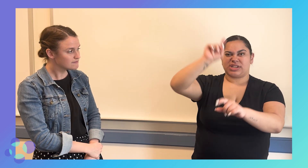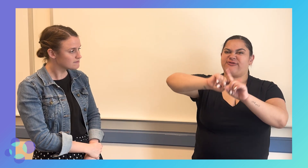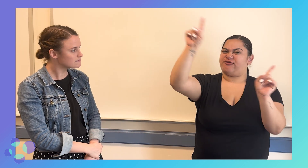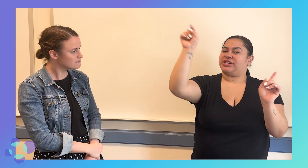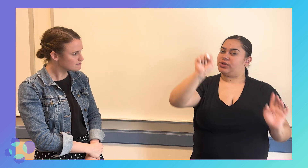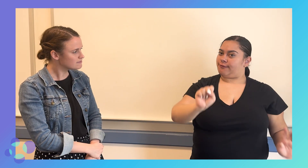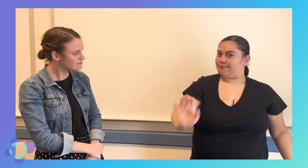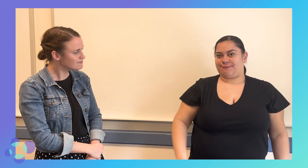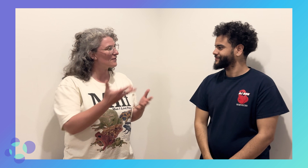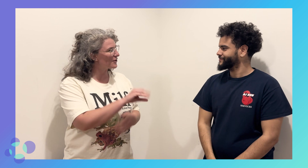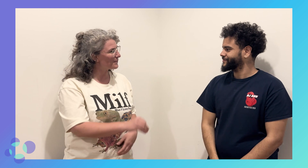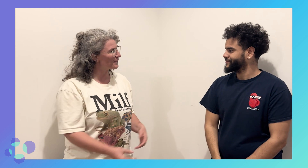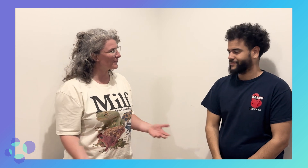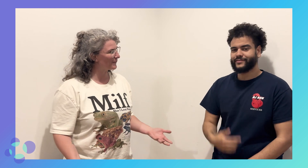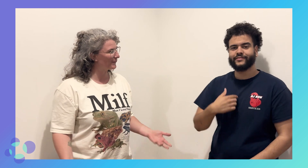It’s different. Where are you from?